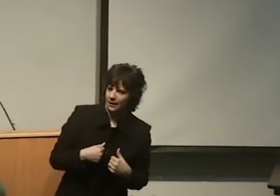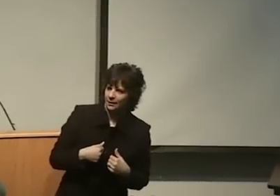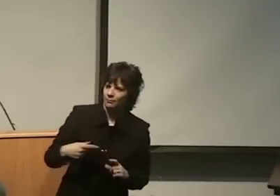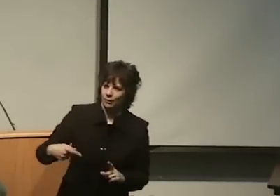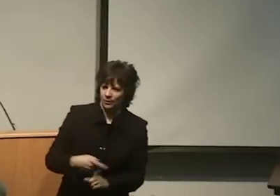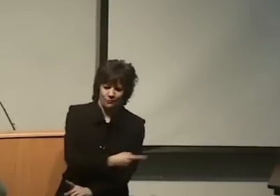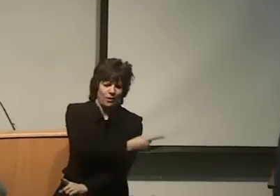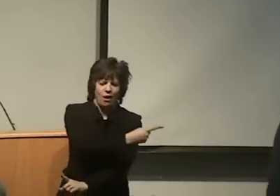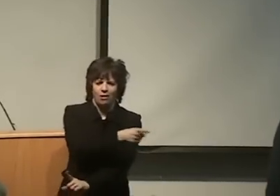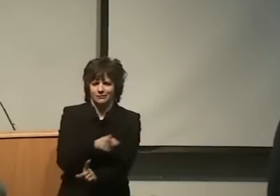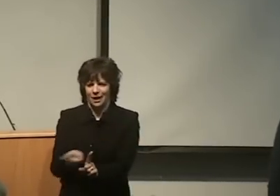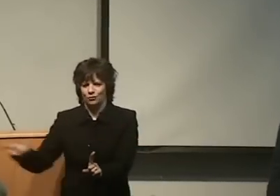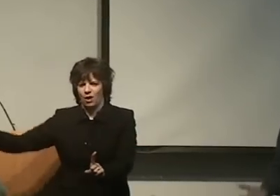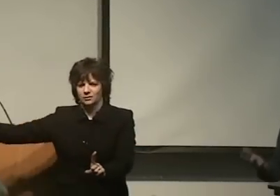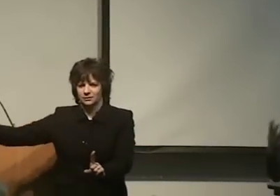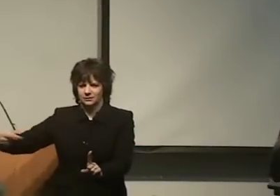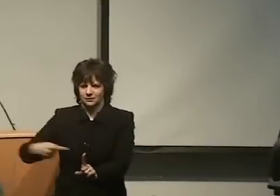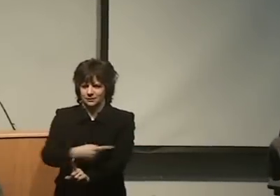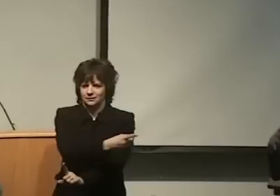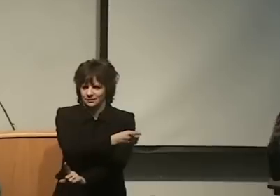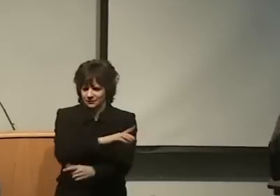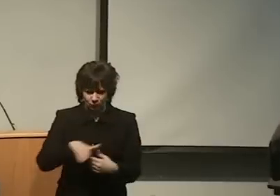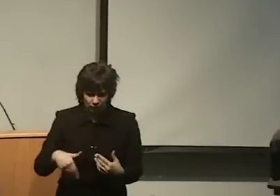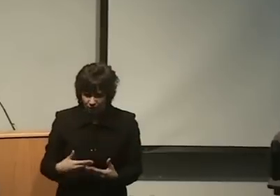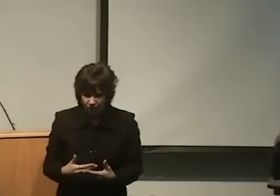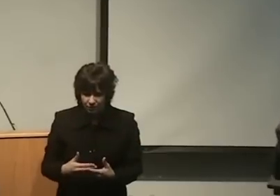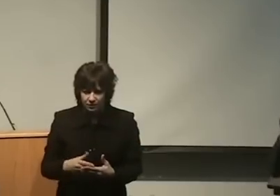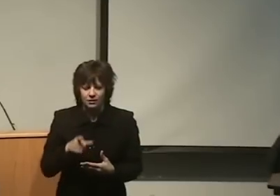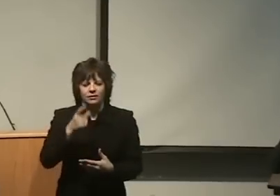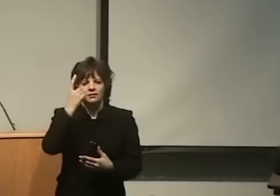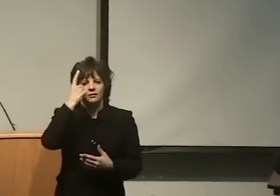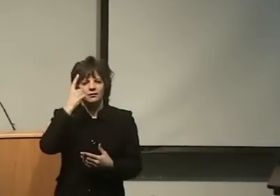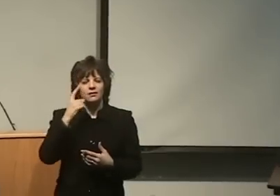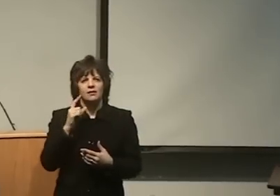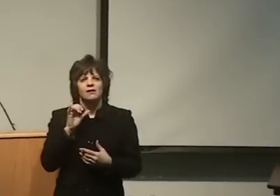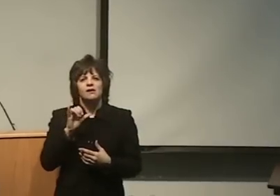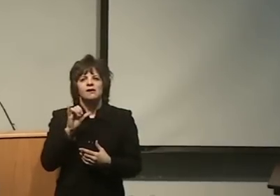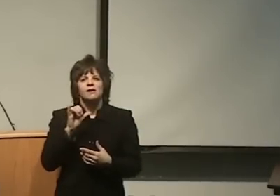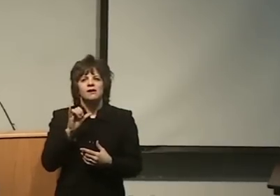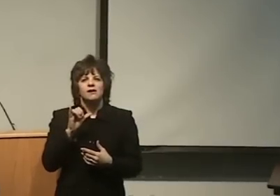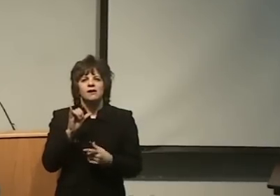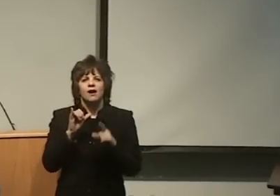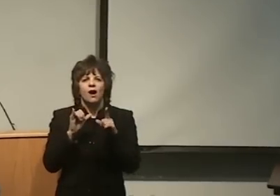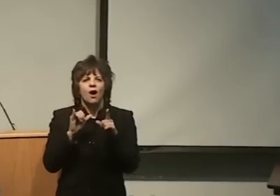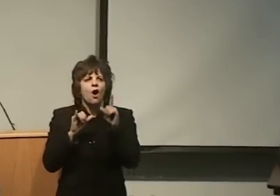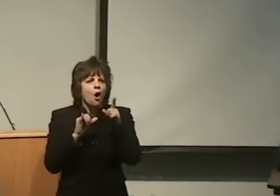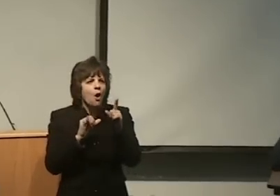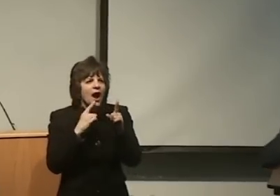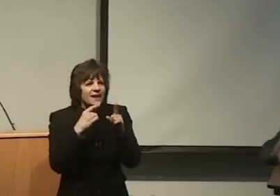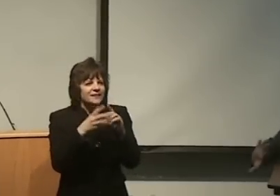You can now realize there's a place I can tell that story. Oh, I just realized I can put that in the email later.